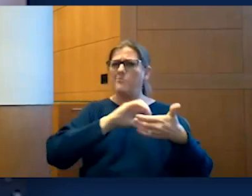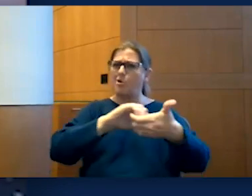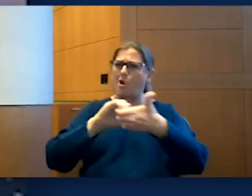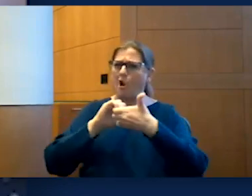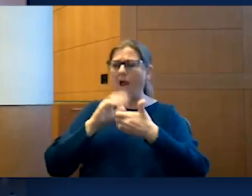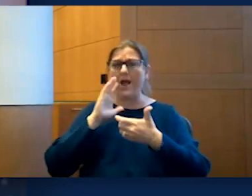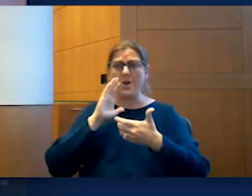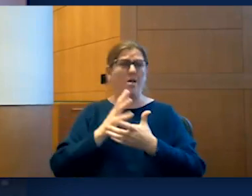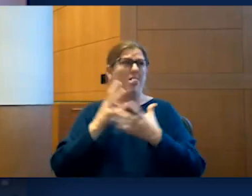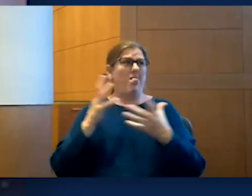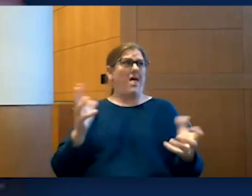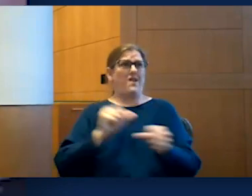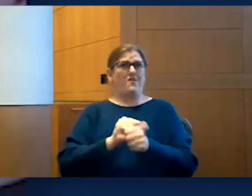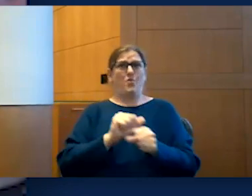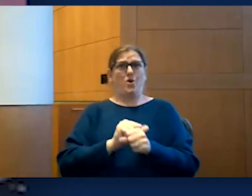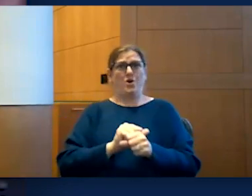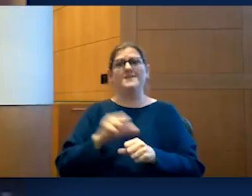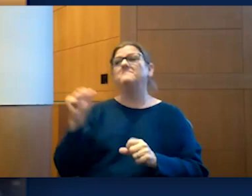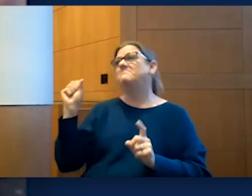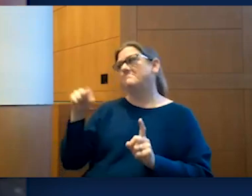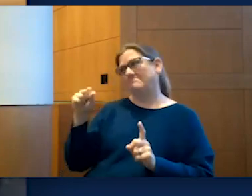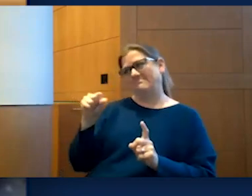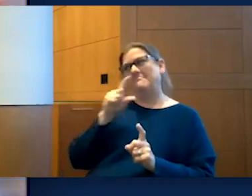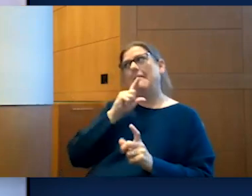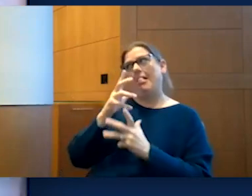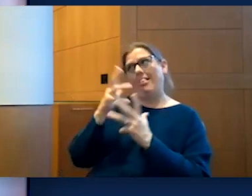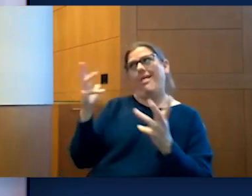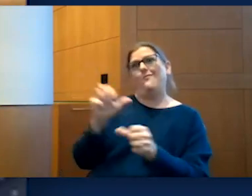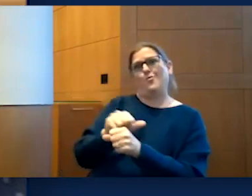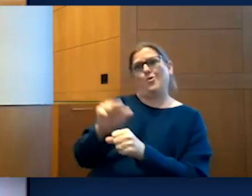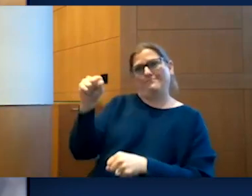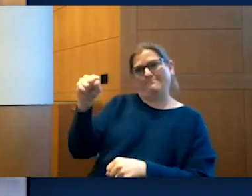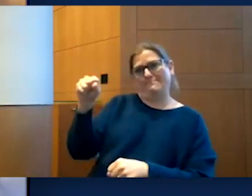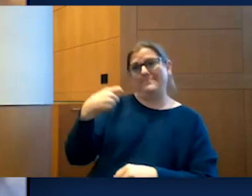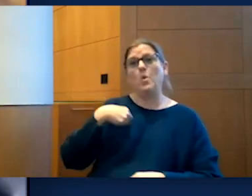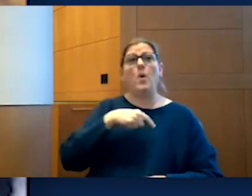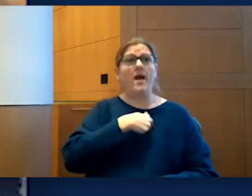Yes, it is a lot of work. So, we have a board of five members. Myself, two other rec therapists, and a physician. We are the ones that are planning out our calendar year and seeing what we are able to accommodate.